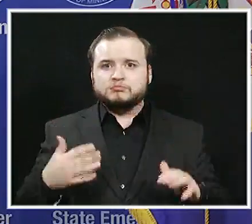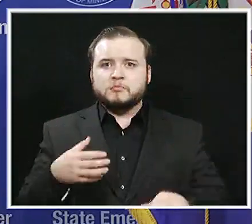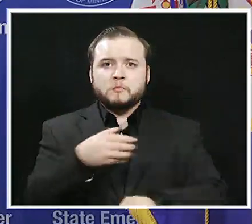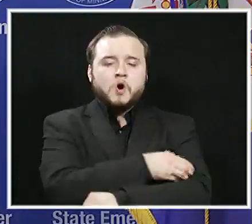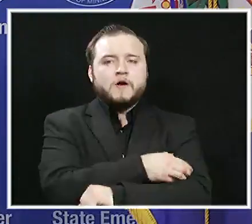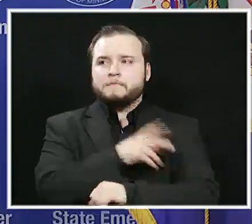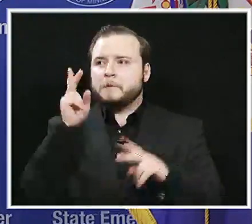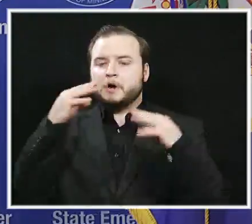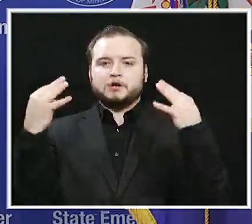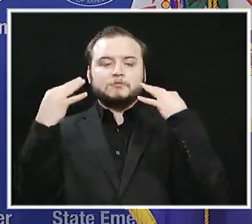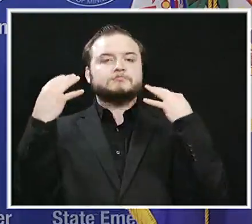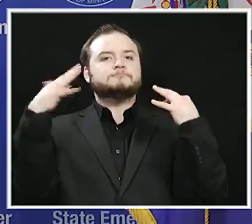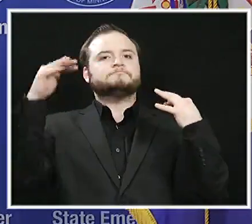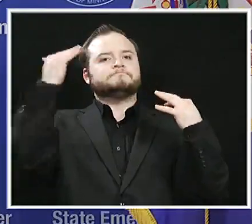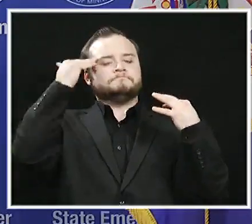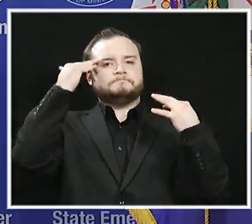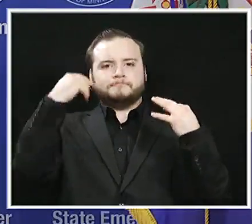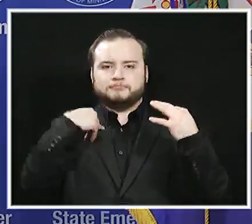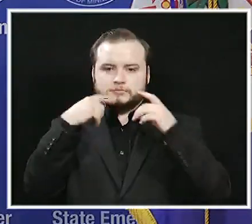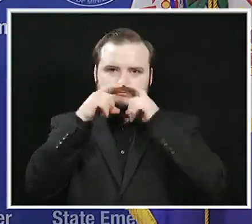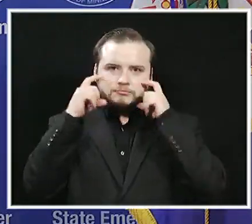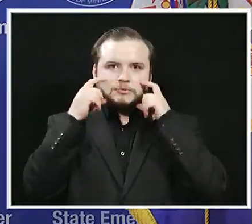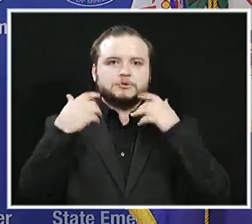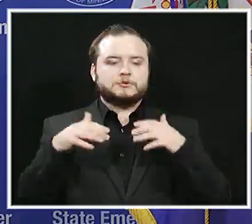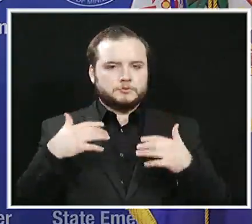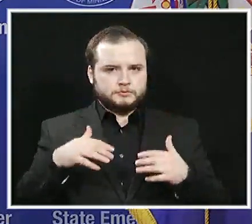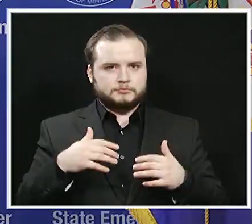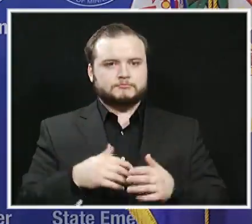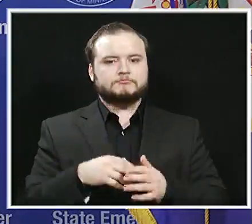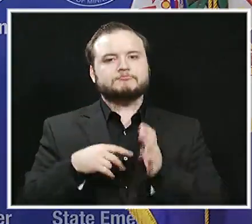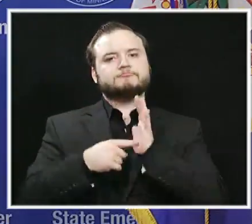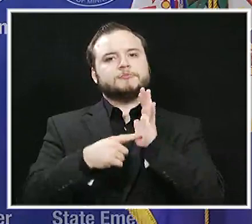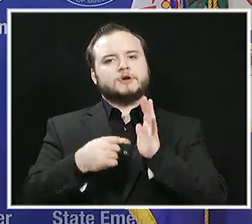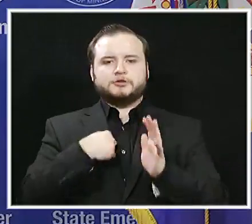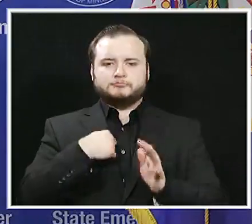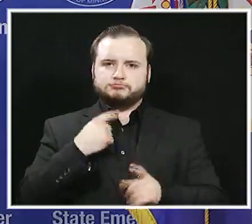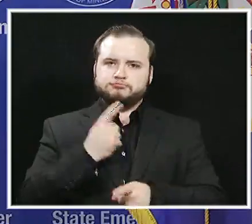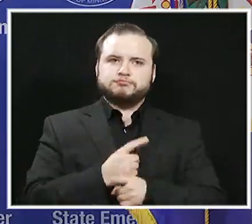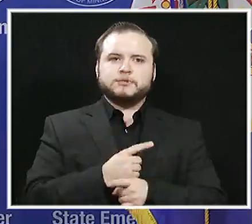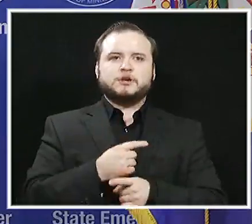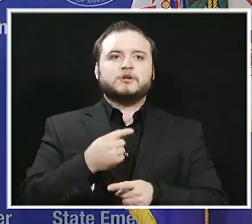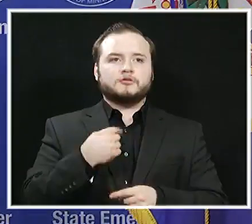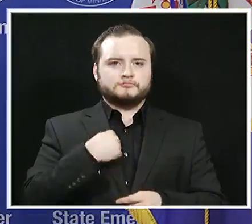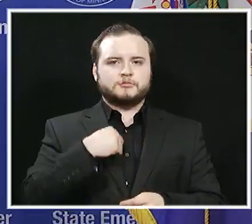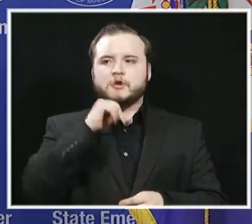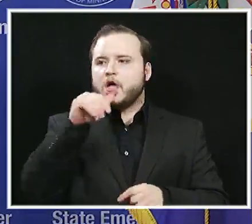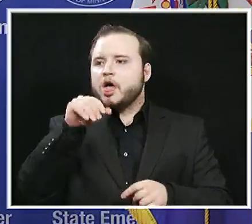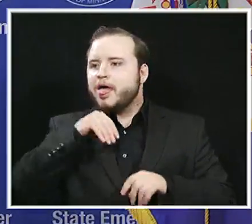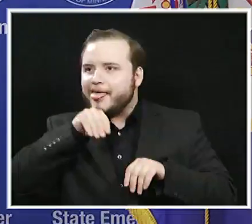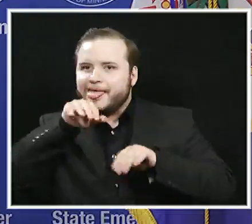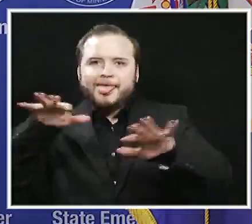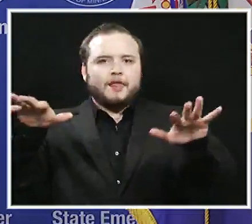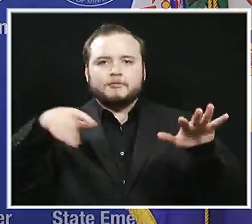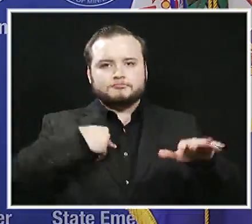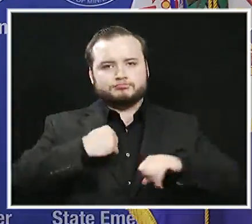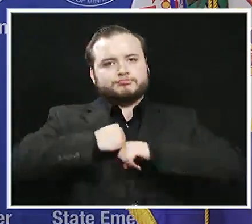simply gesture of wearing that mask in public goes an awful long ways. There is some pretty good data